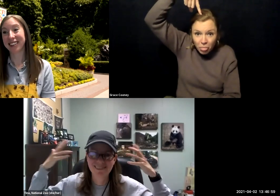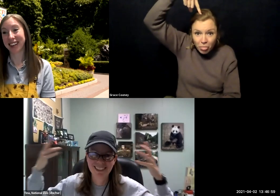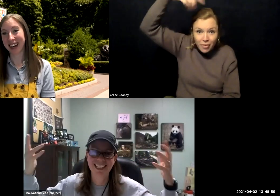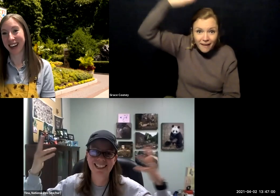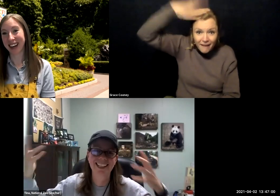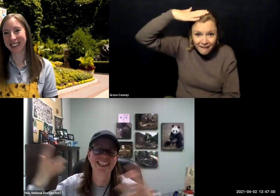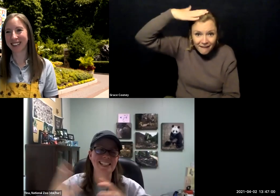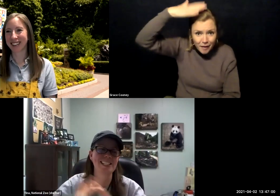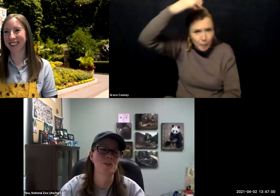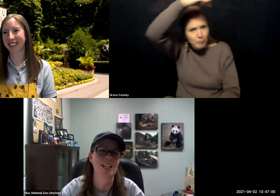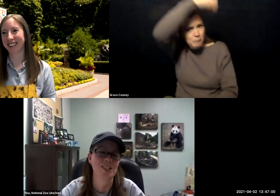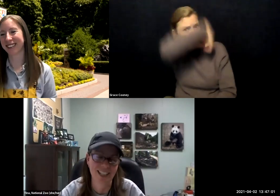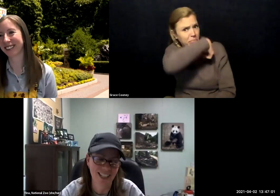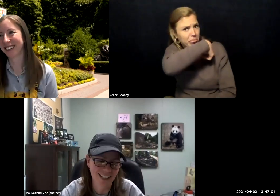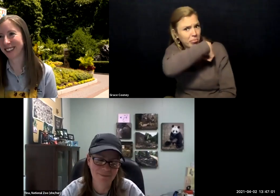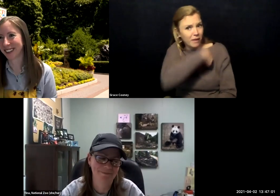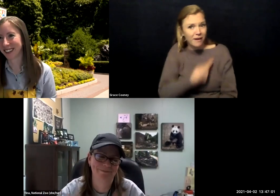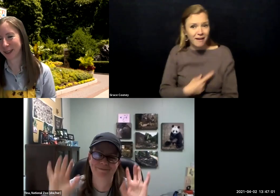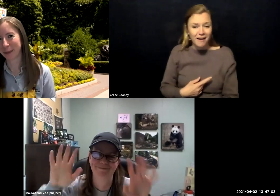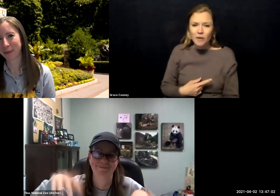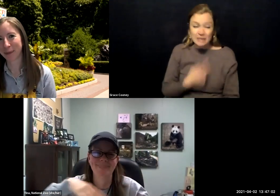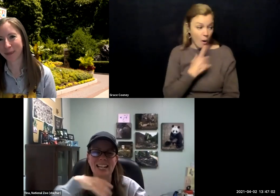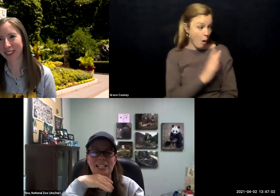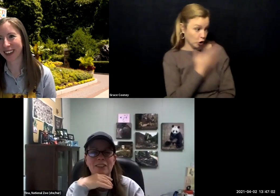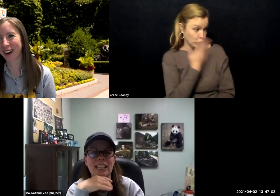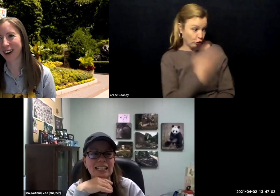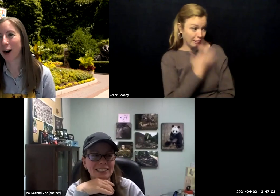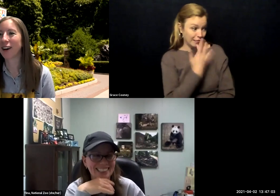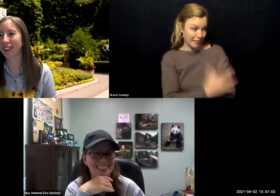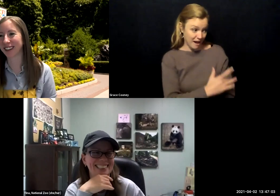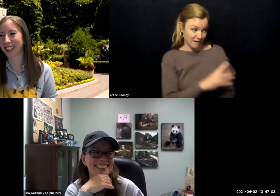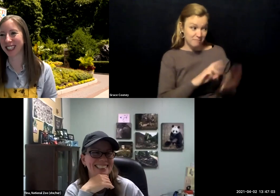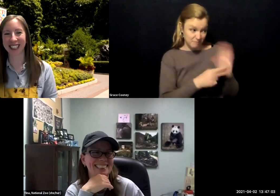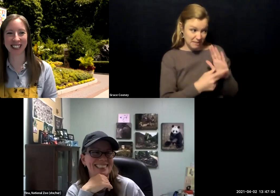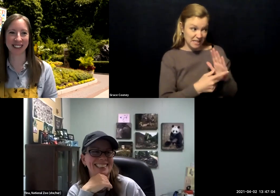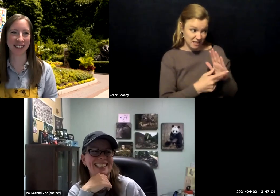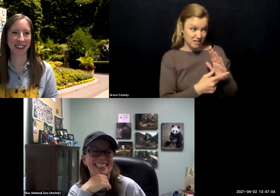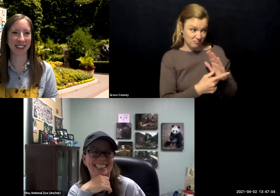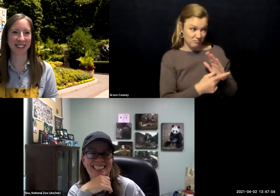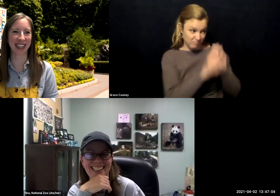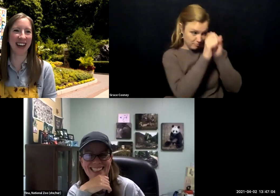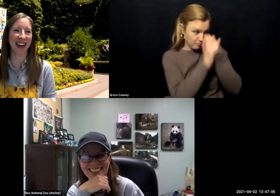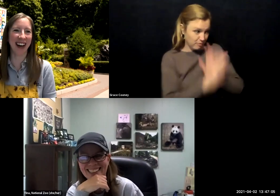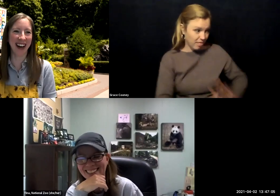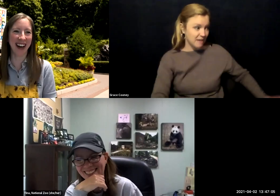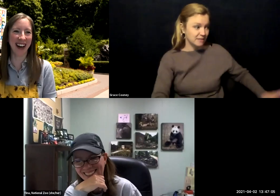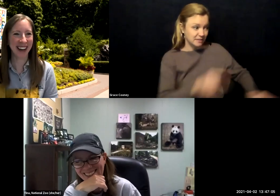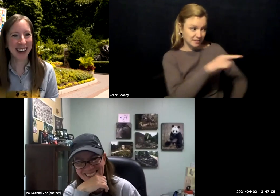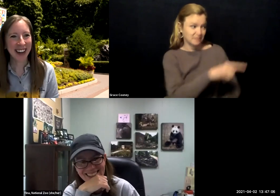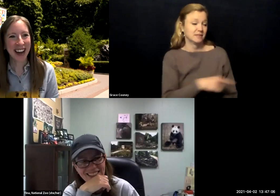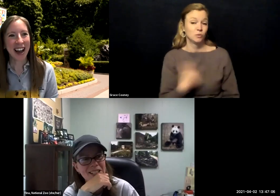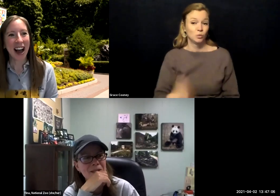in a situation and yeah it's fine.